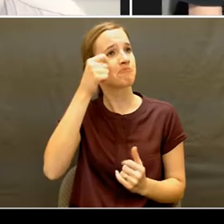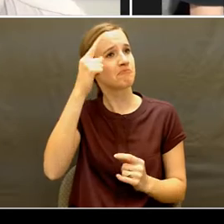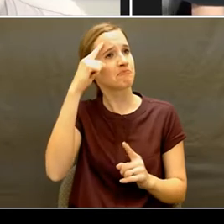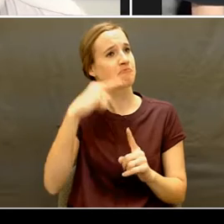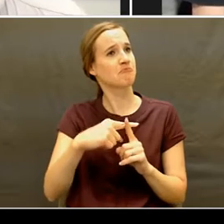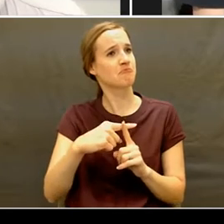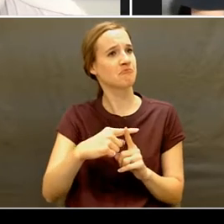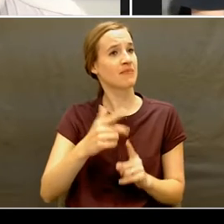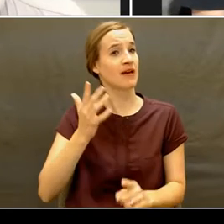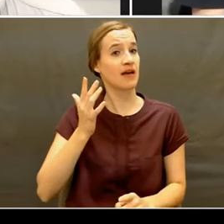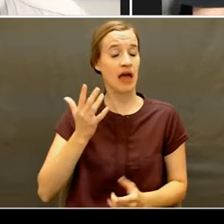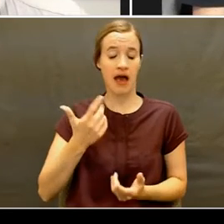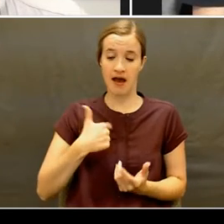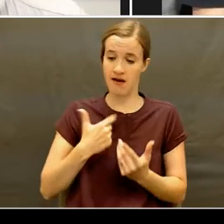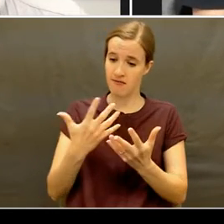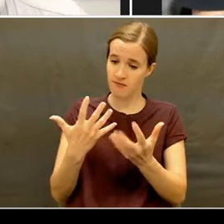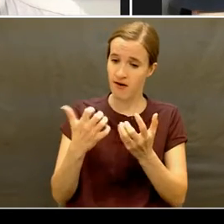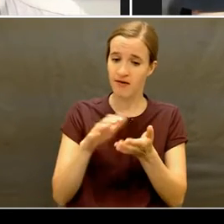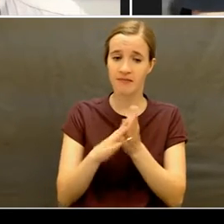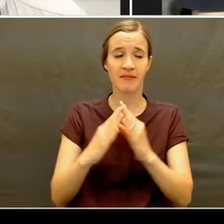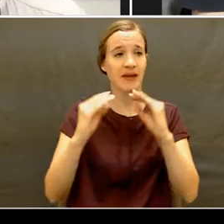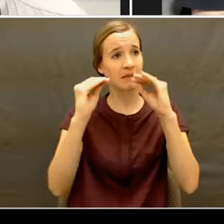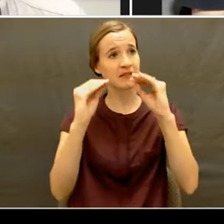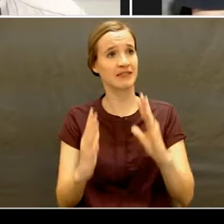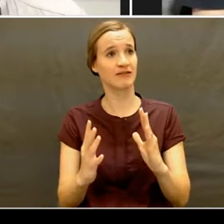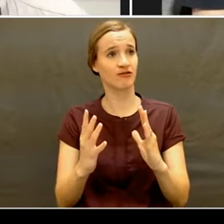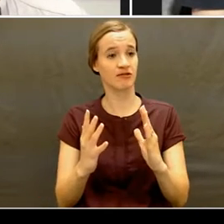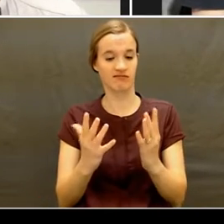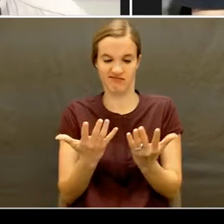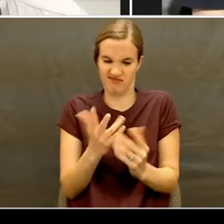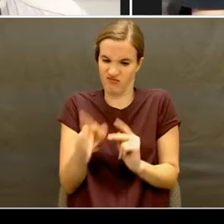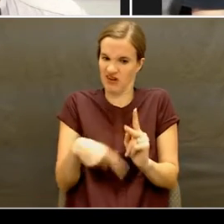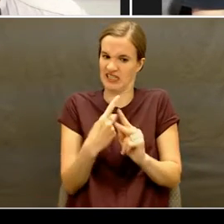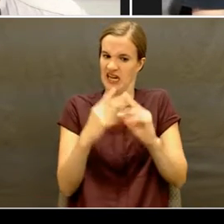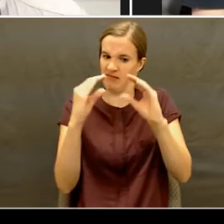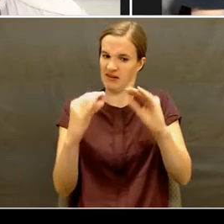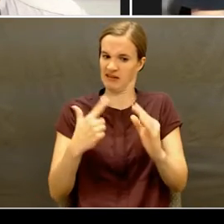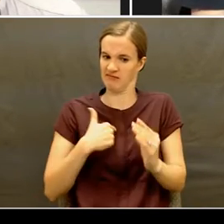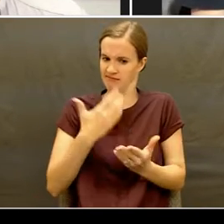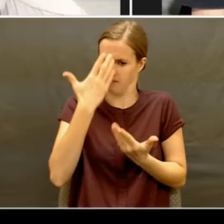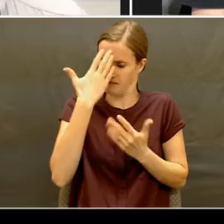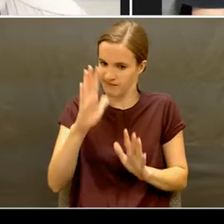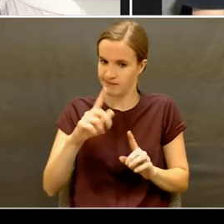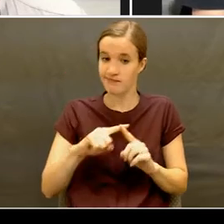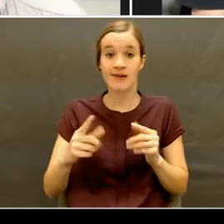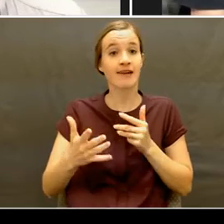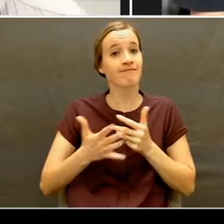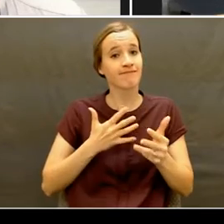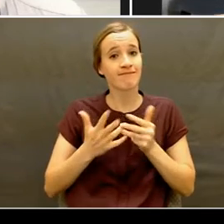didn't know what kind of teacher I would become, but through all of this, I ended up working in a